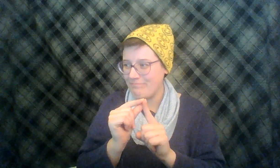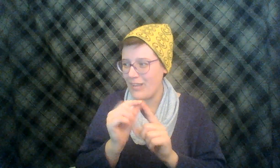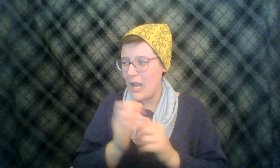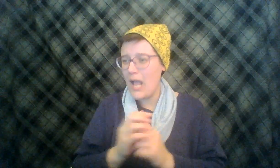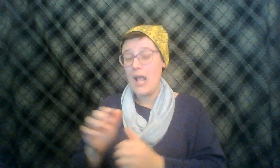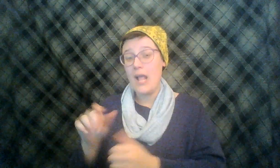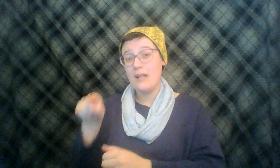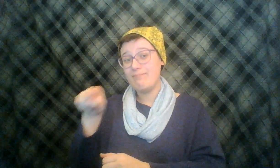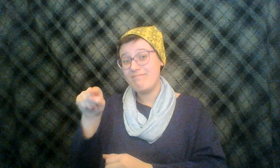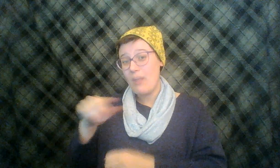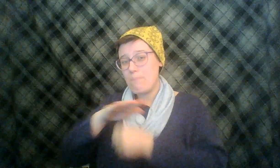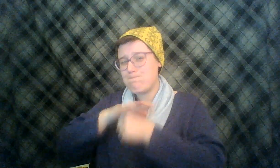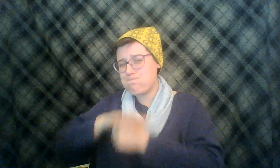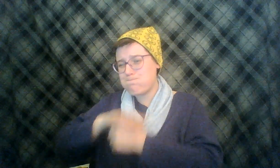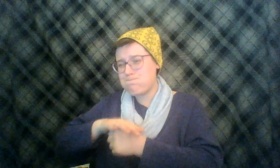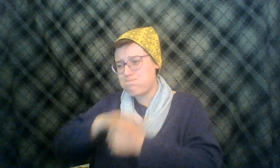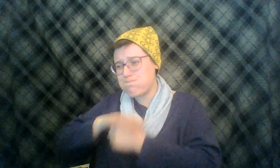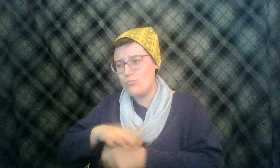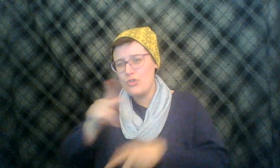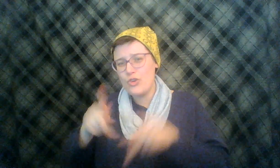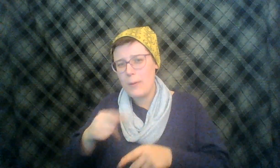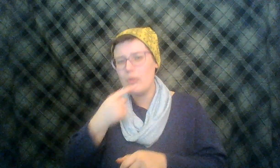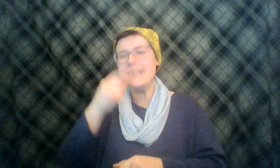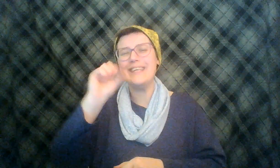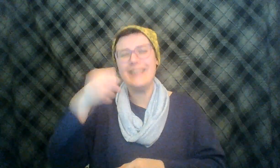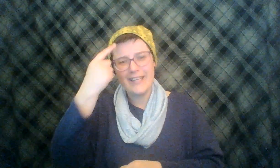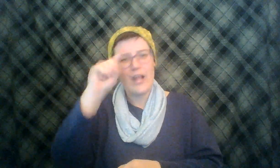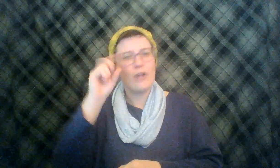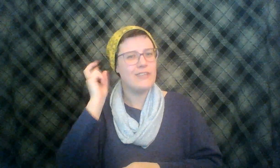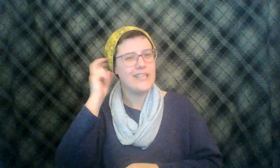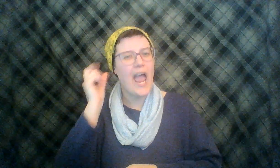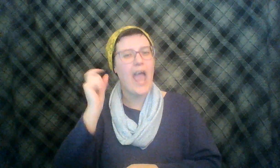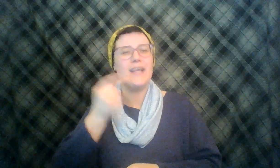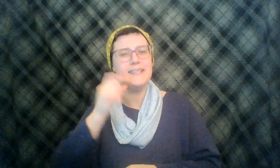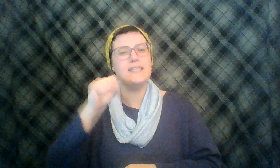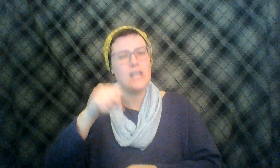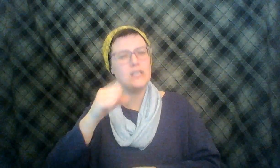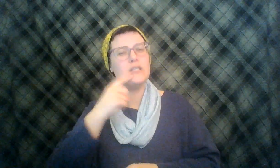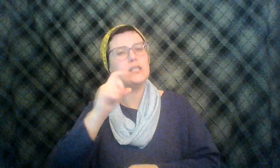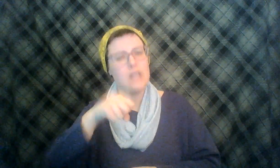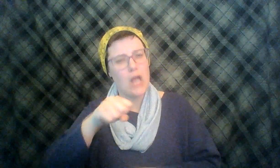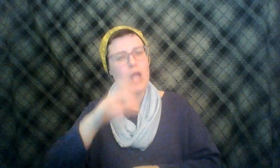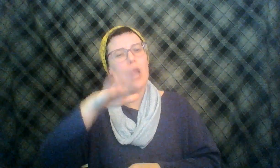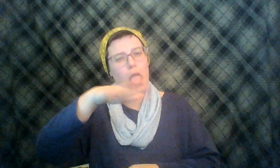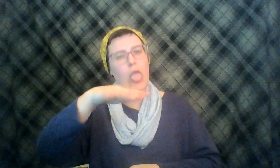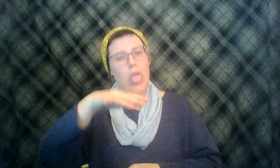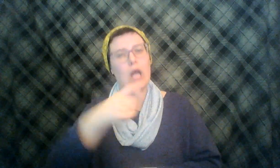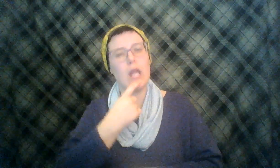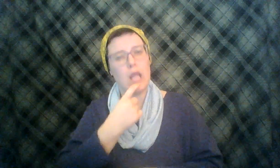the medical community’s pressure to consent to CI surgery,